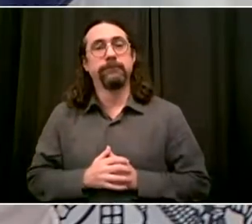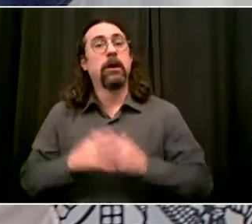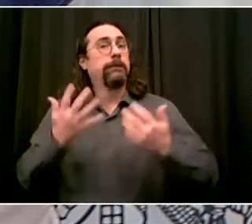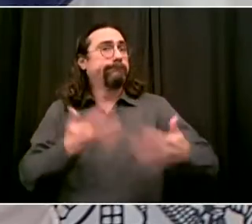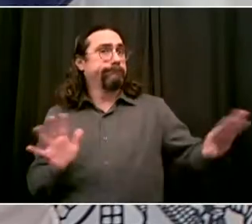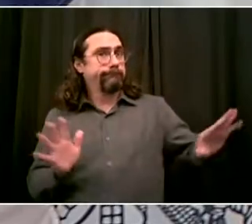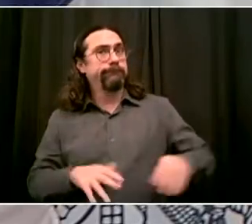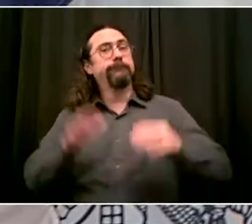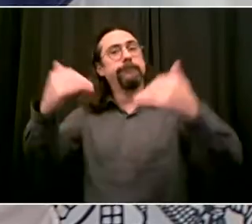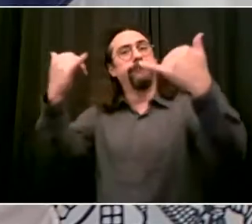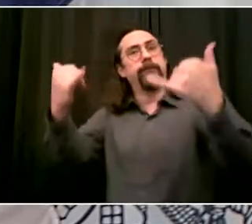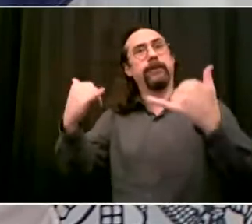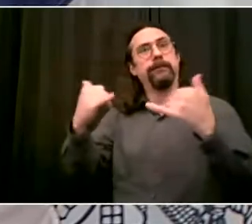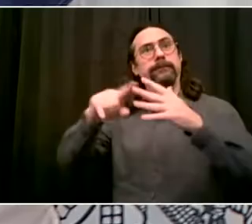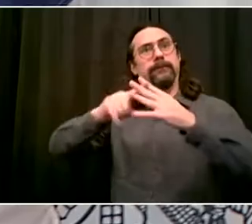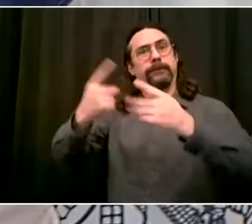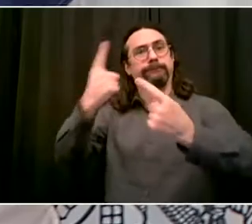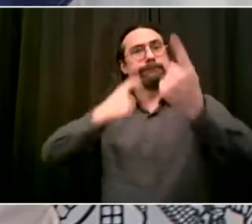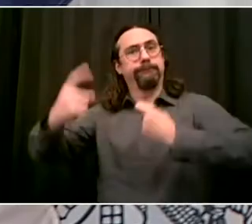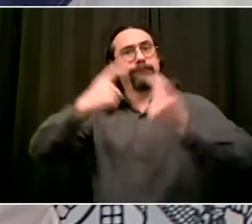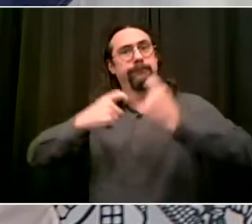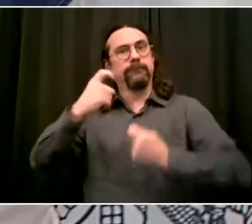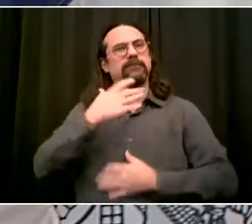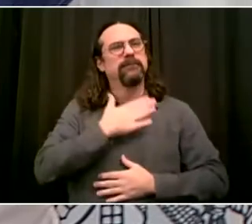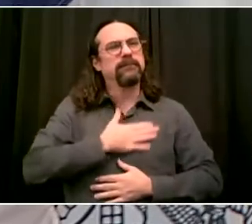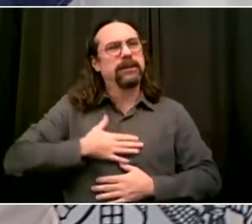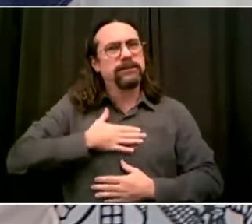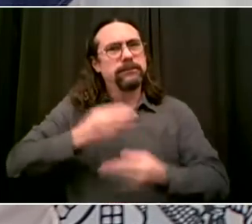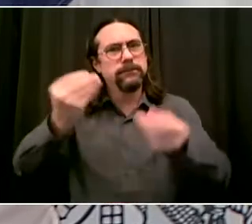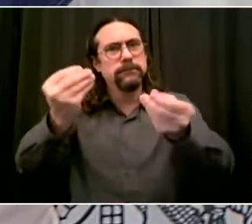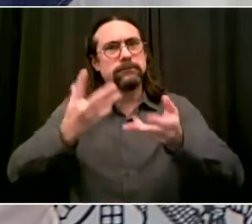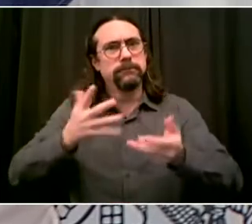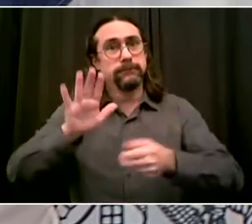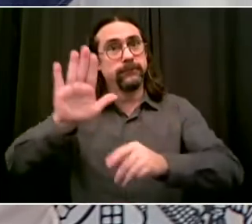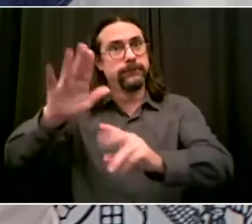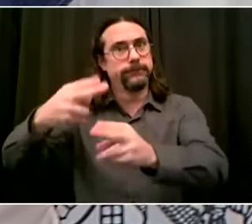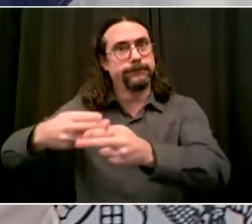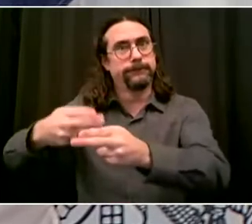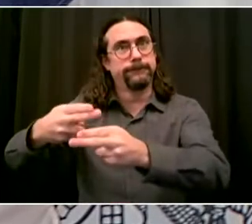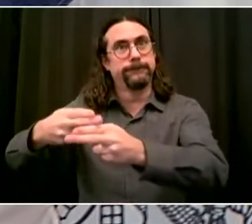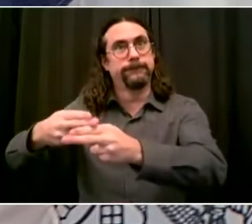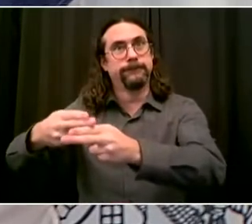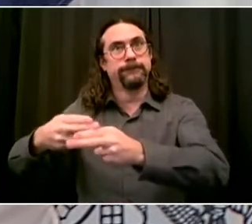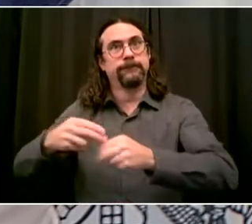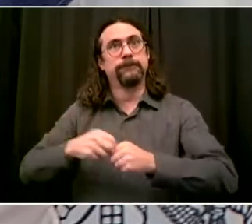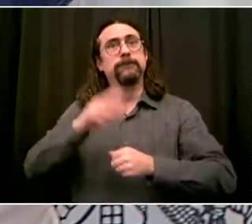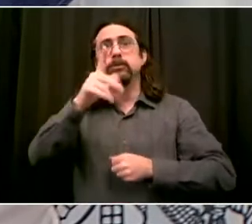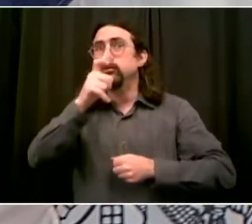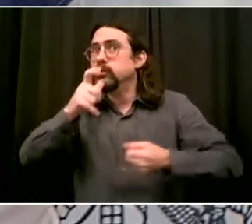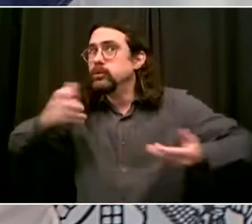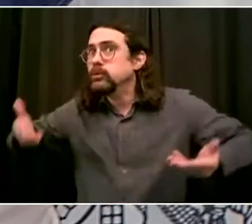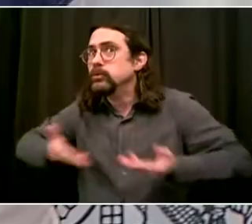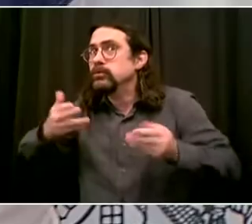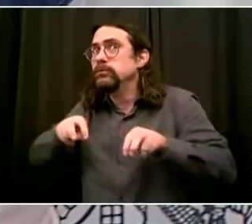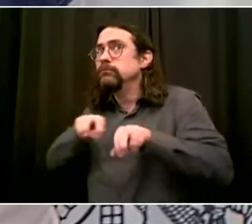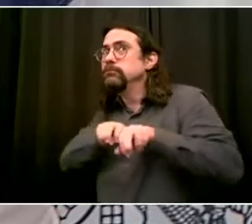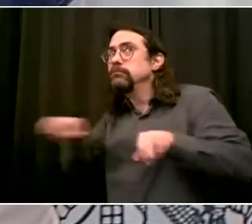SPEAKING IN SPANISH ]. WITH THAT, WE WILL TURN TO OUR COLLEAGUES IN THE MEDIA. PLEASE LET ME KNOW NAME AND